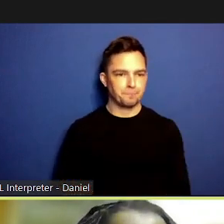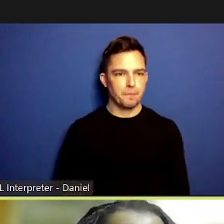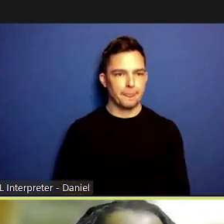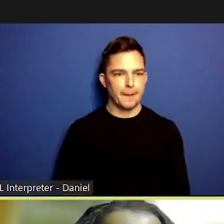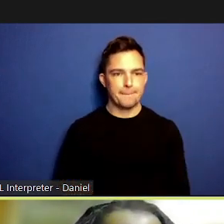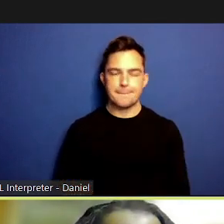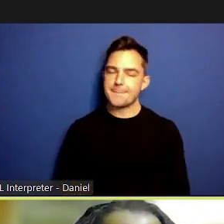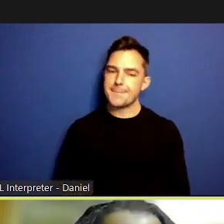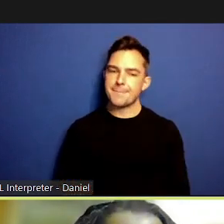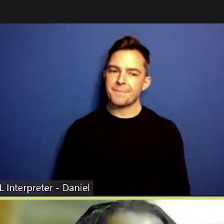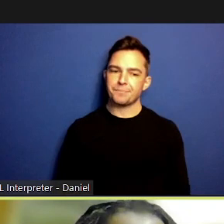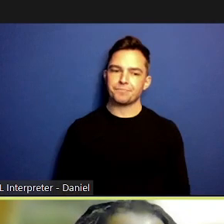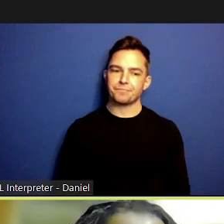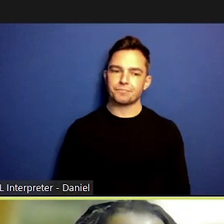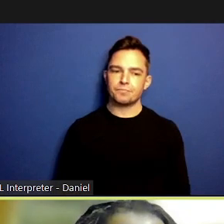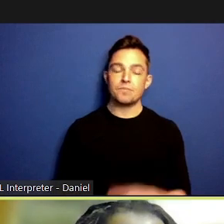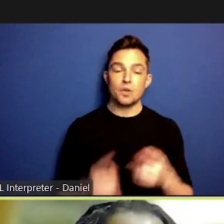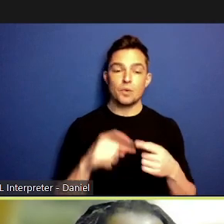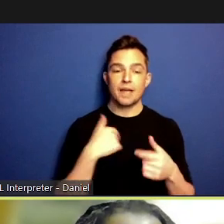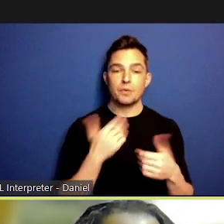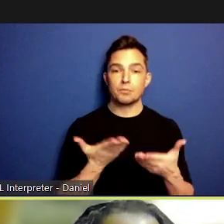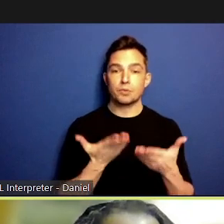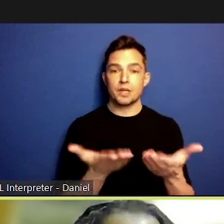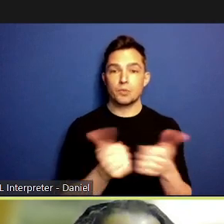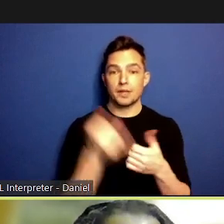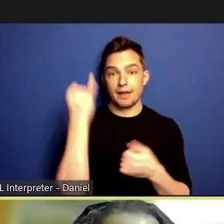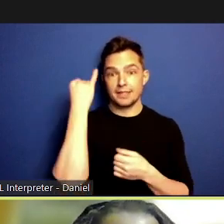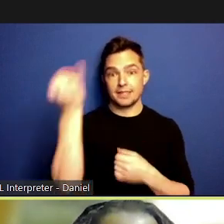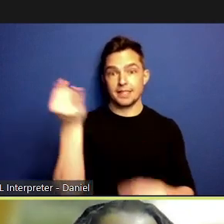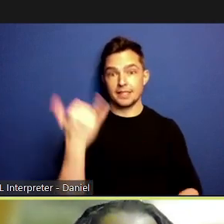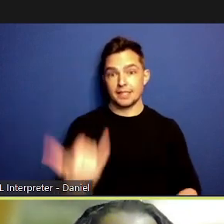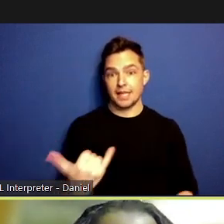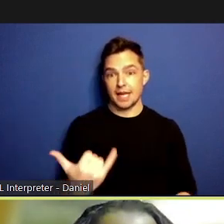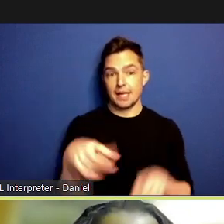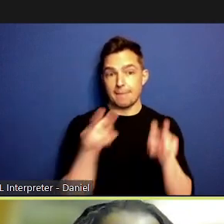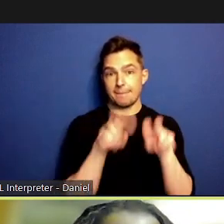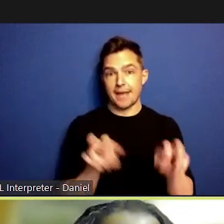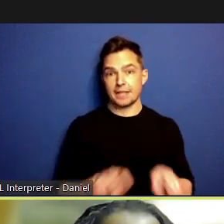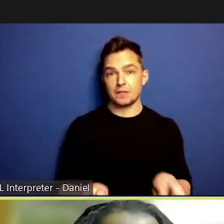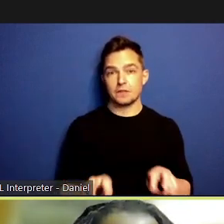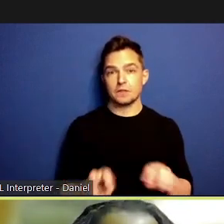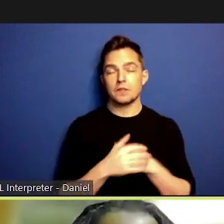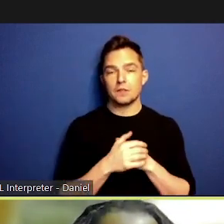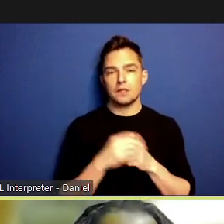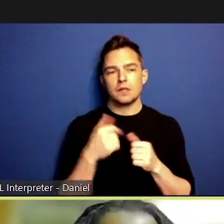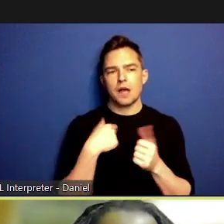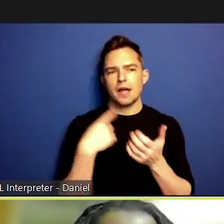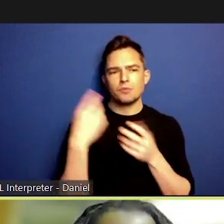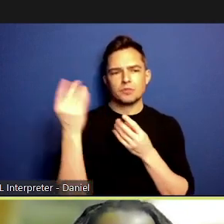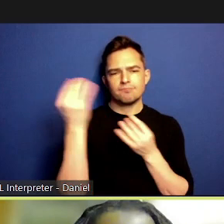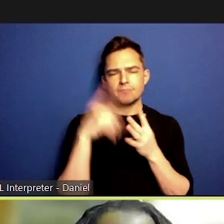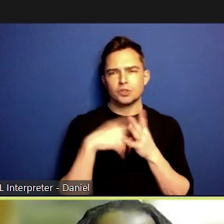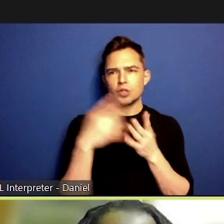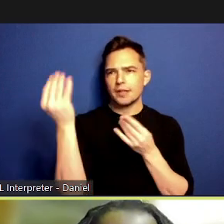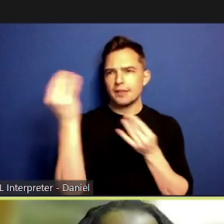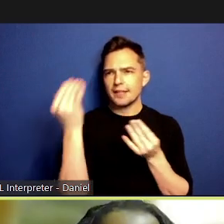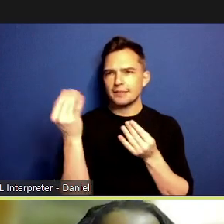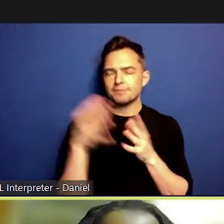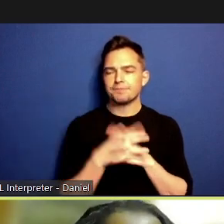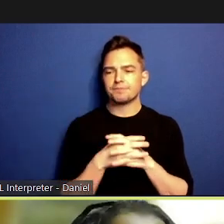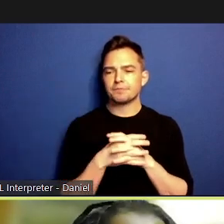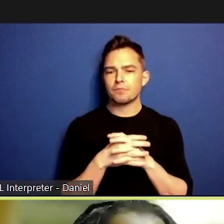When I was presented with the idea for today's panel, I started to think about my relationship